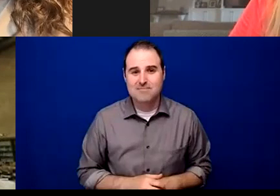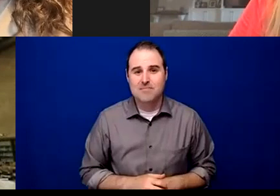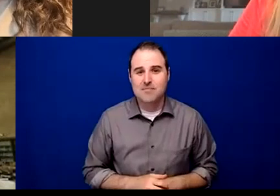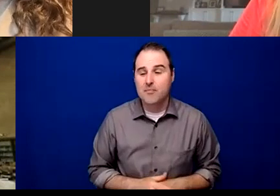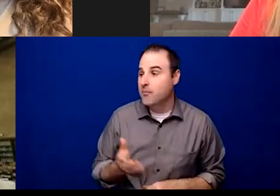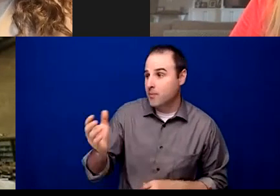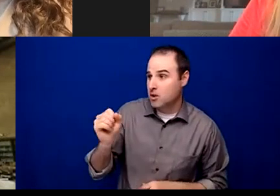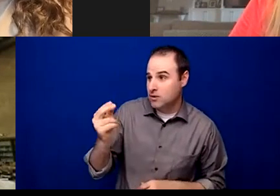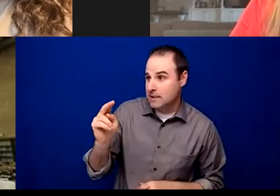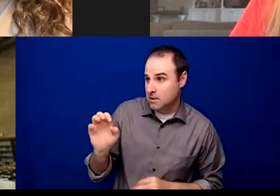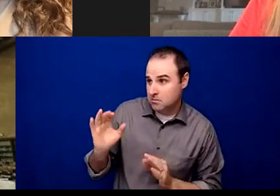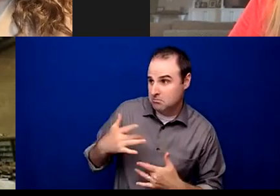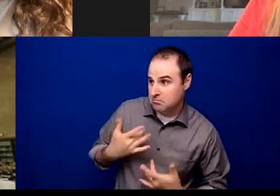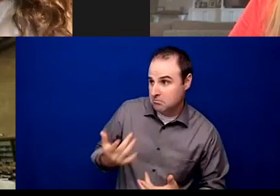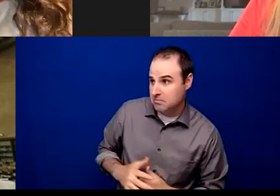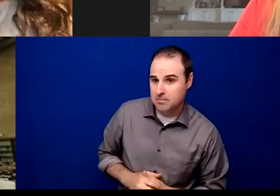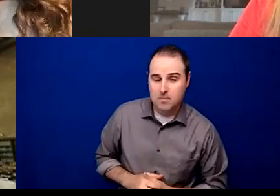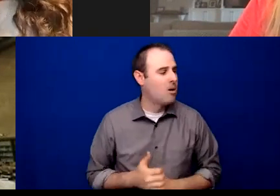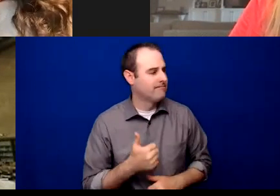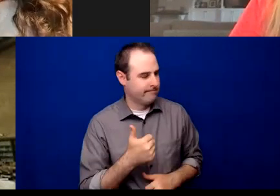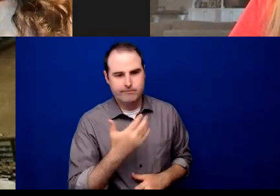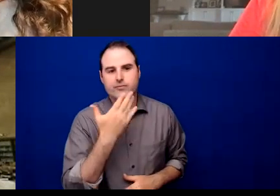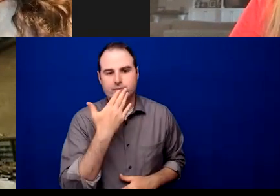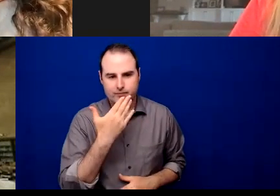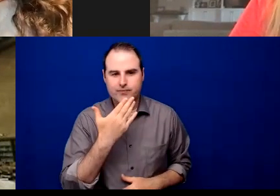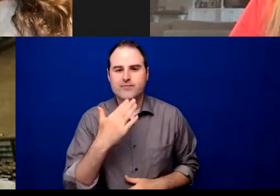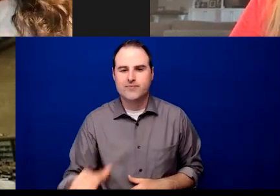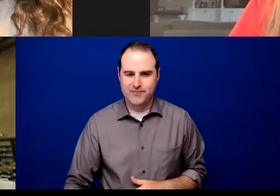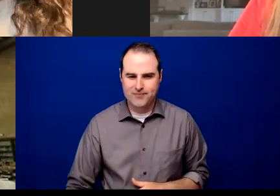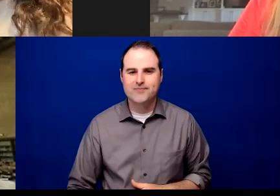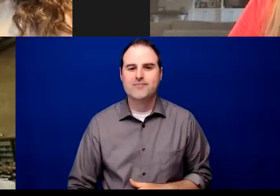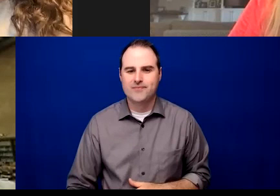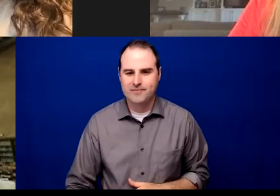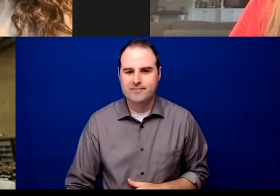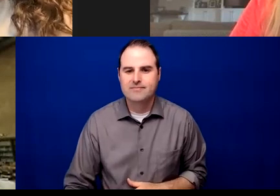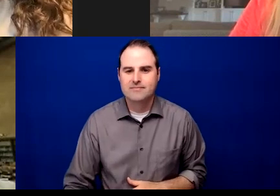Oh, I went pretty good. I think I got a lot of like, good ideas that we can incorporate into,